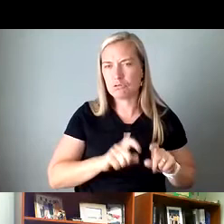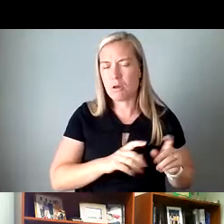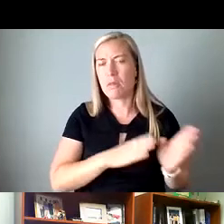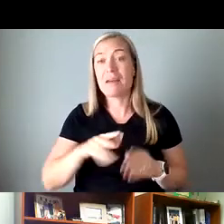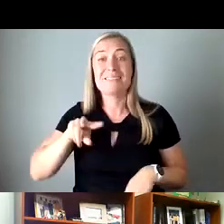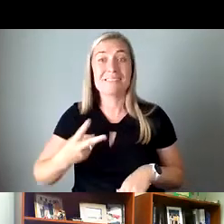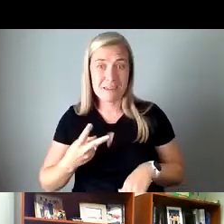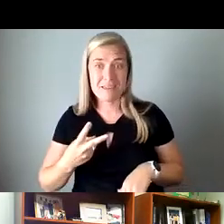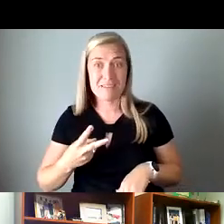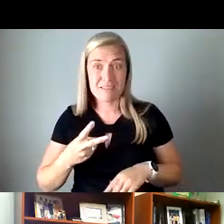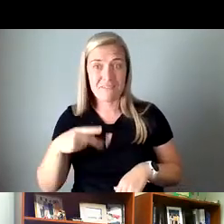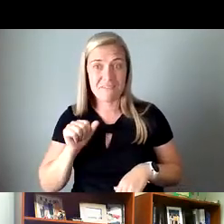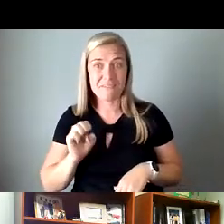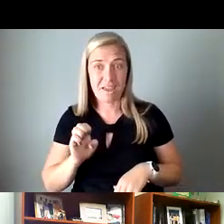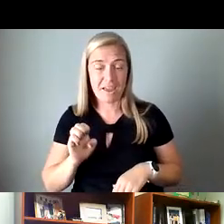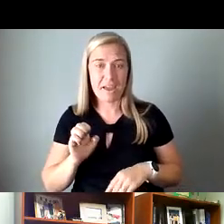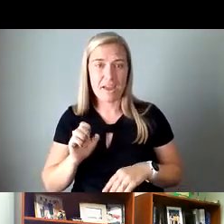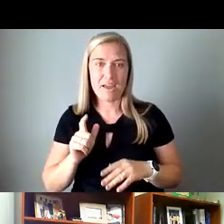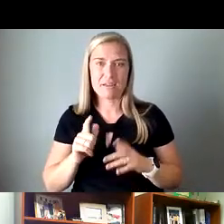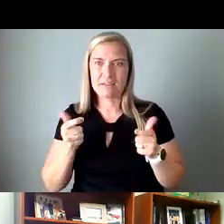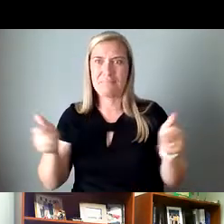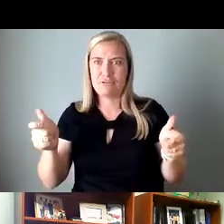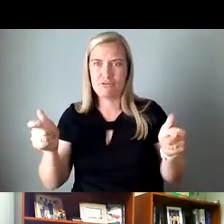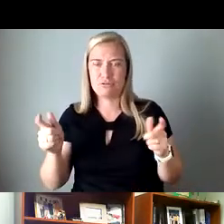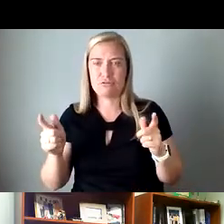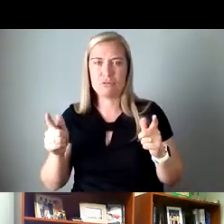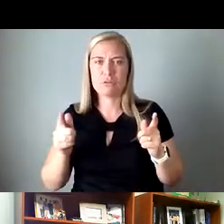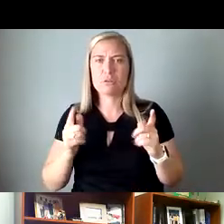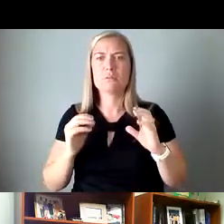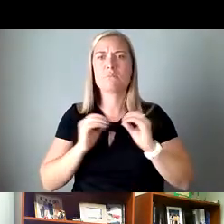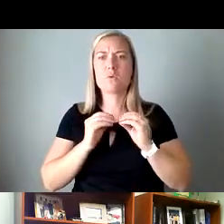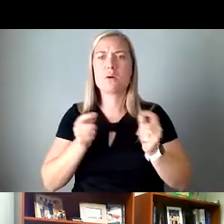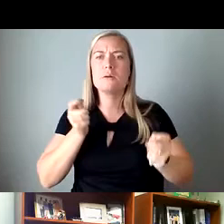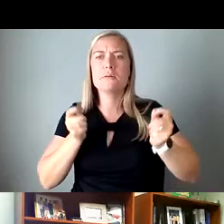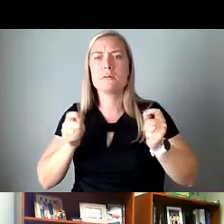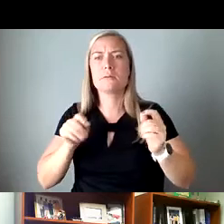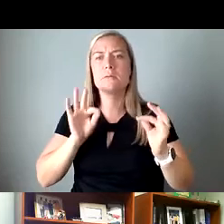optimizing doses. Then the phase three trial in sort of a sequential manner, but rather than